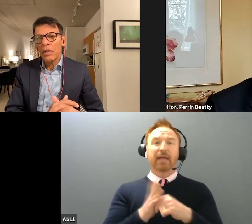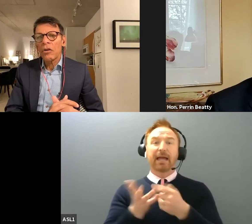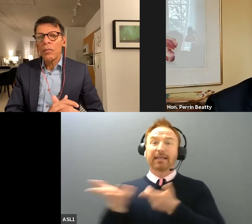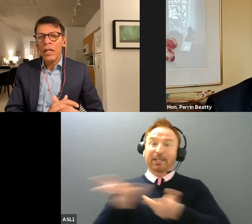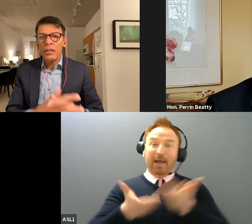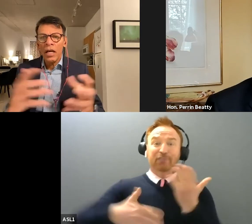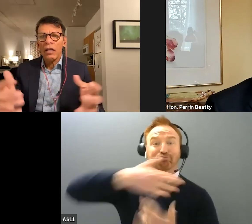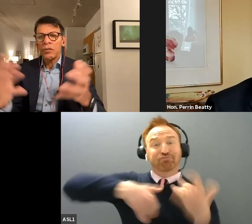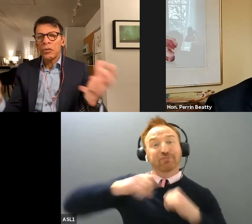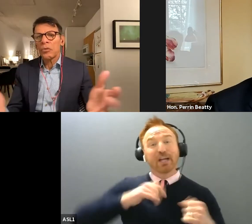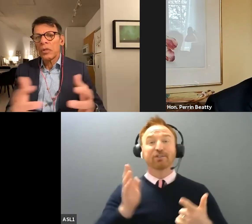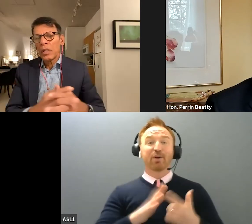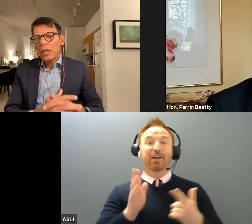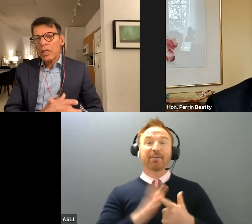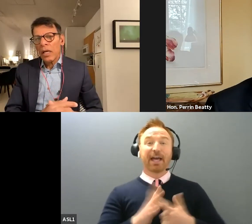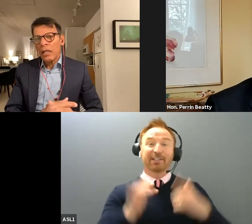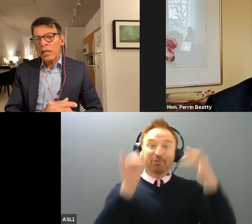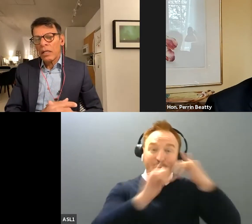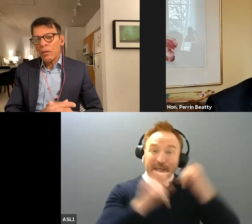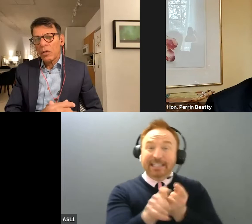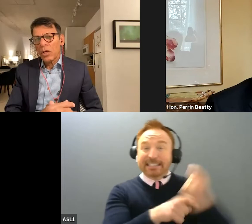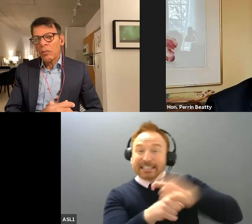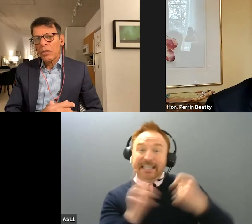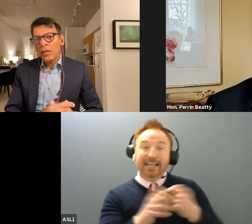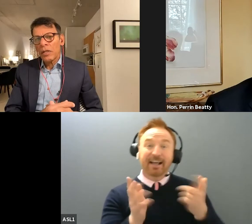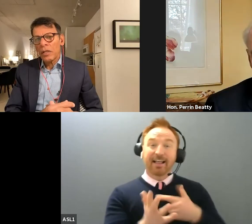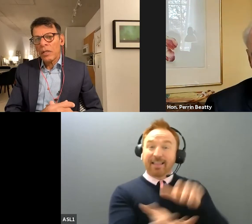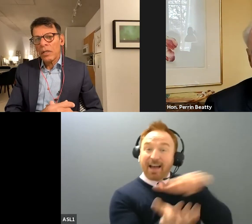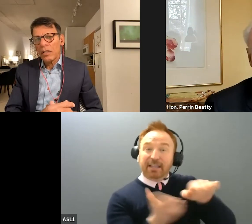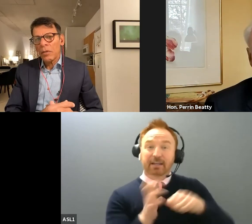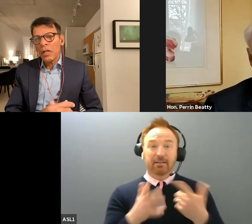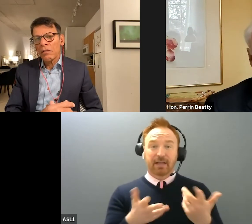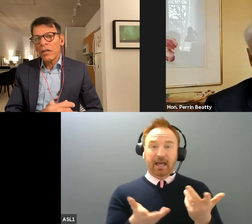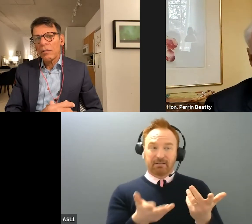normally like to have to, again, when you're working with somebody in a physical environment